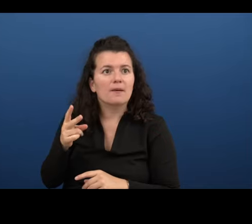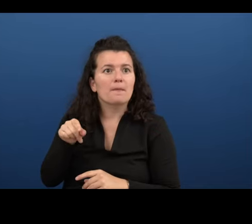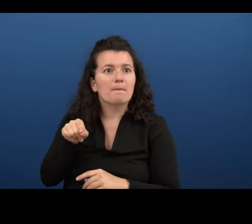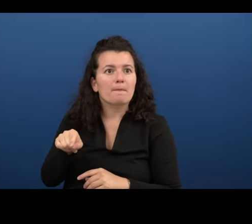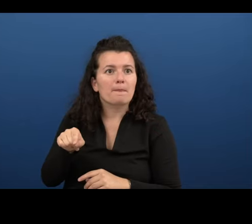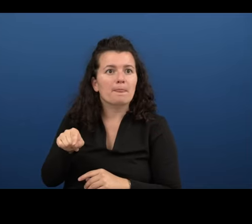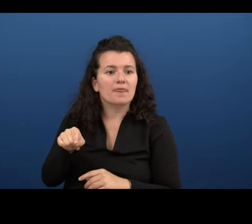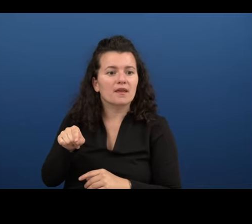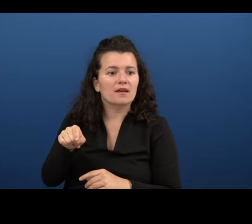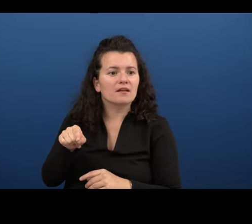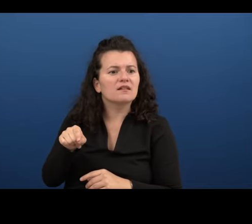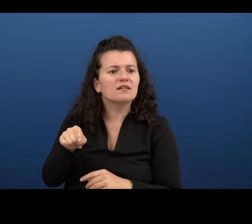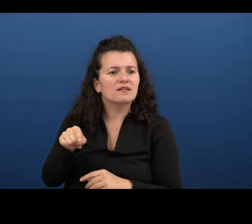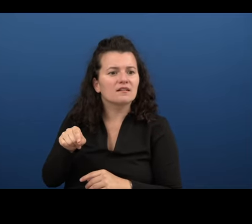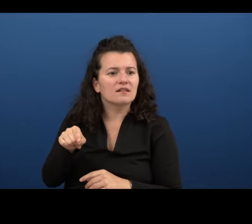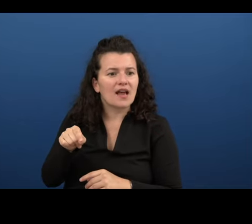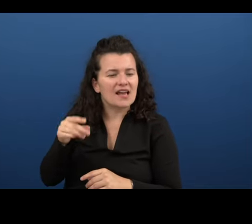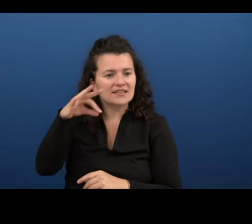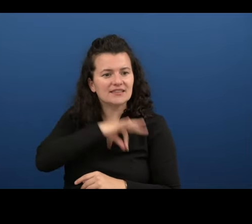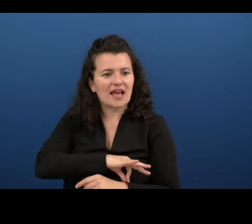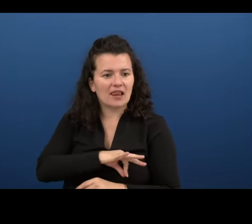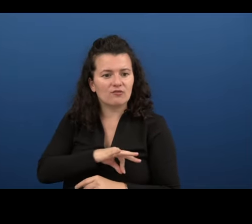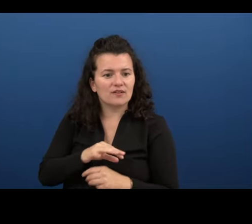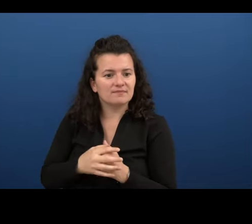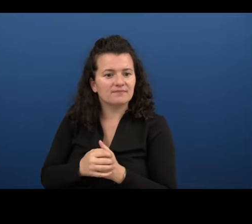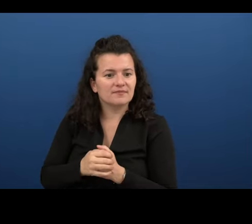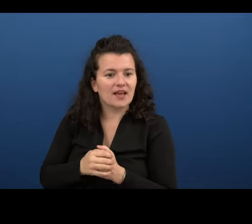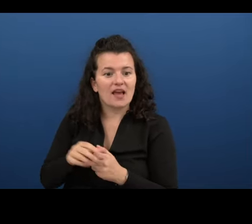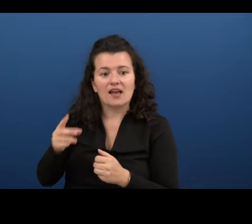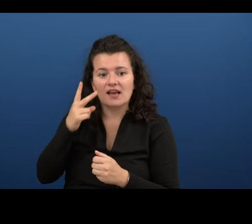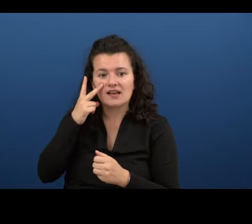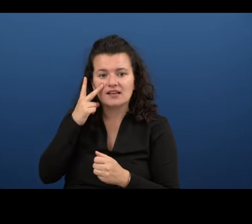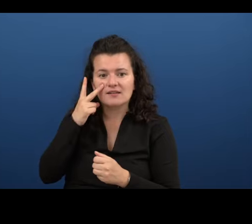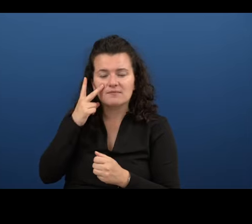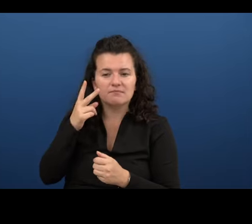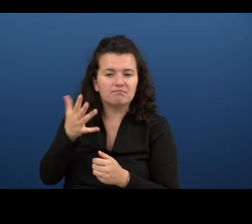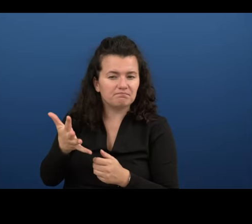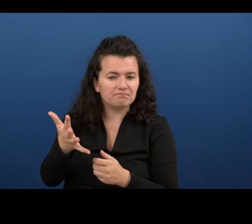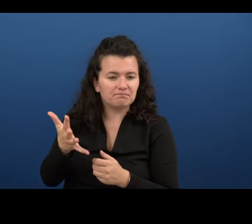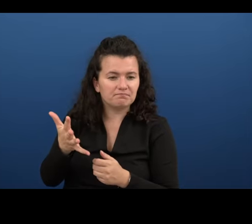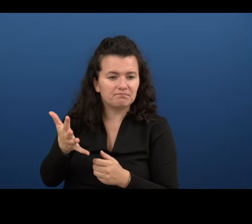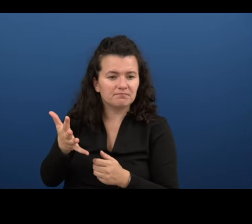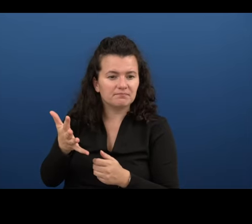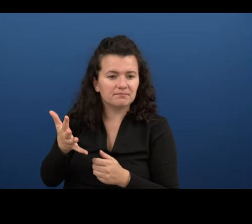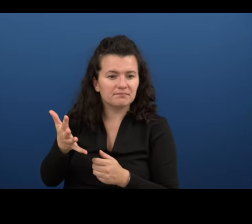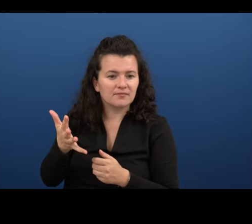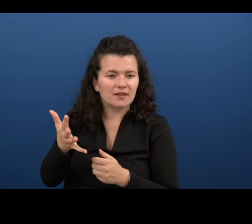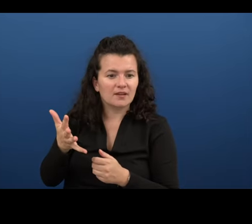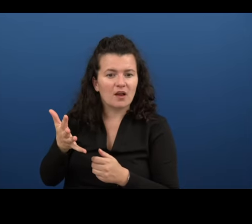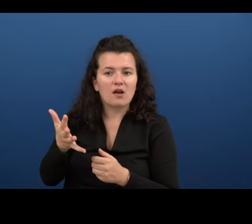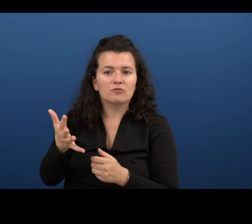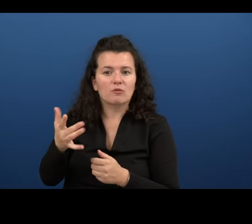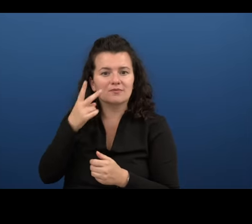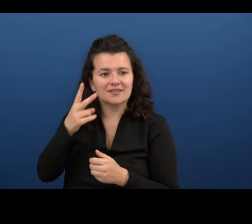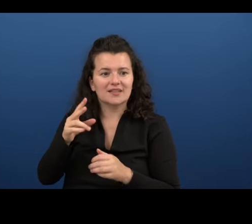you're freeing up their carers from the care process and care responsibilities and making